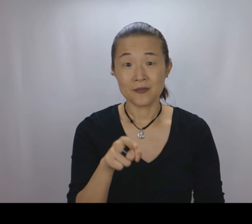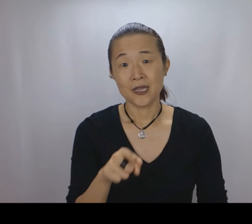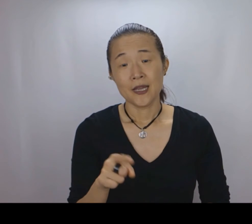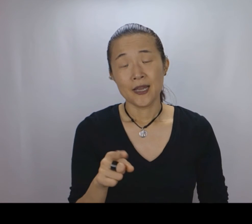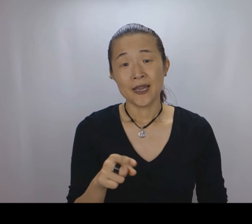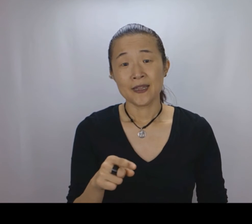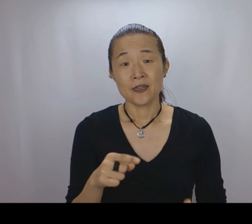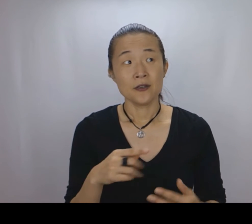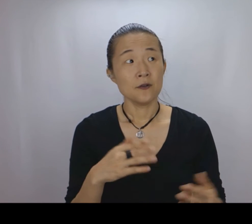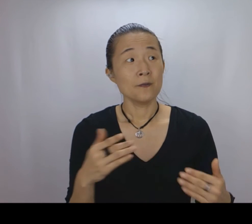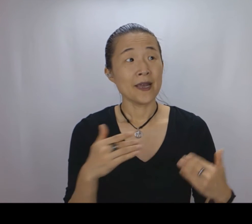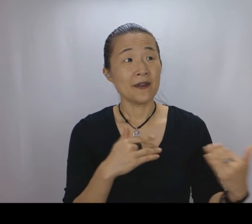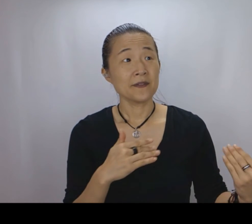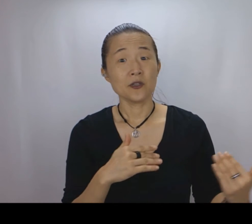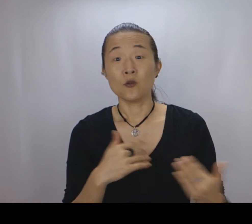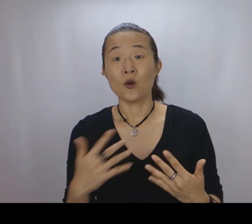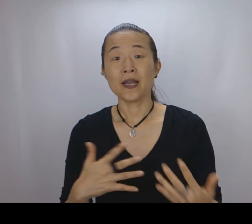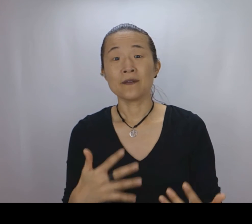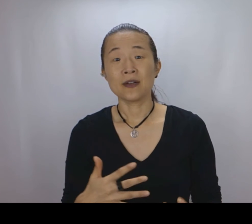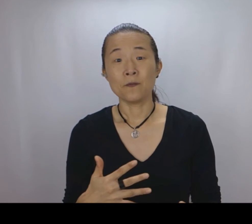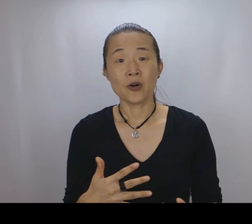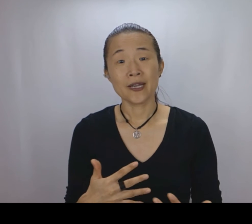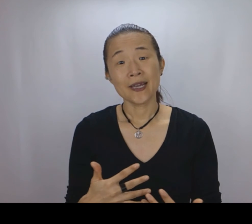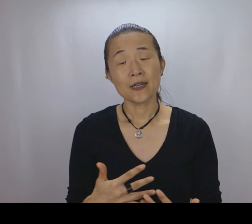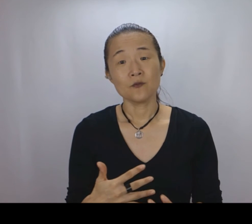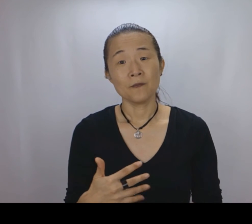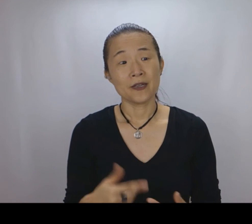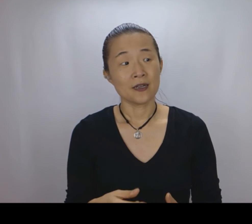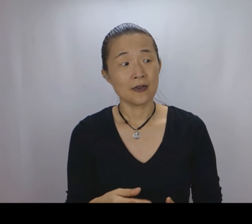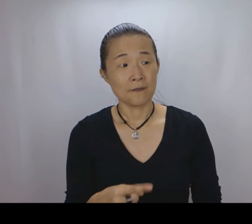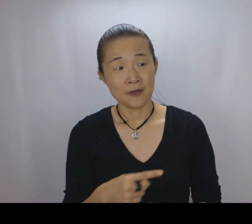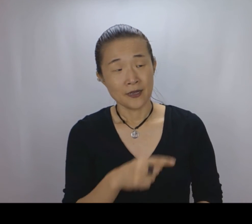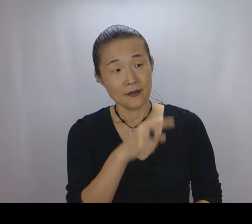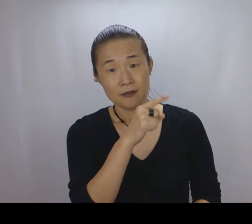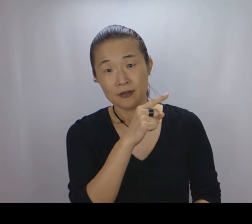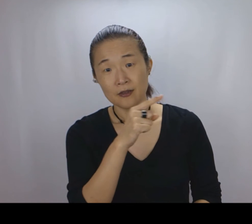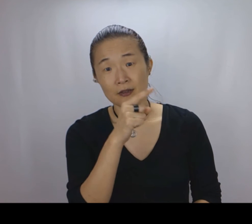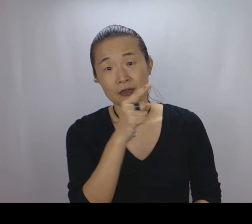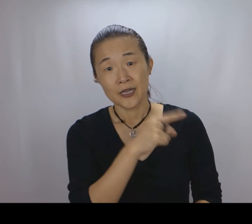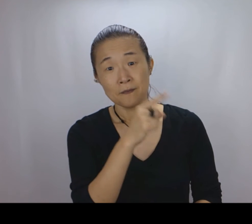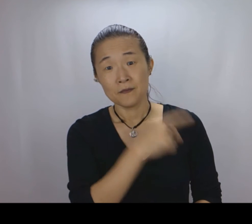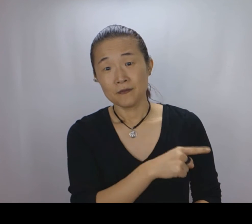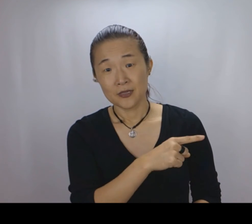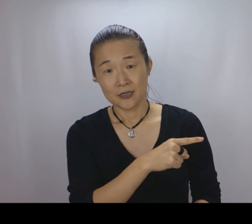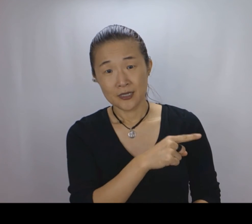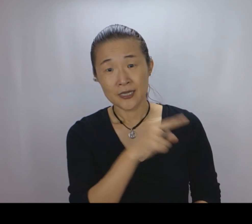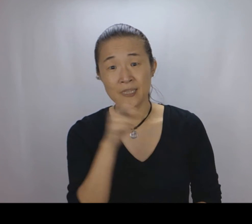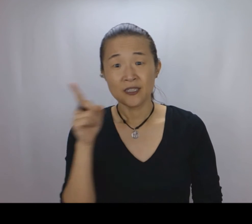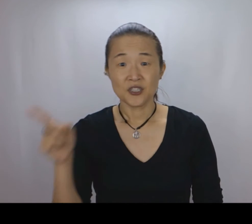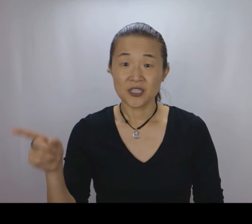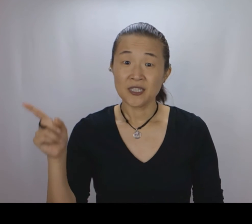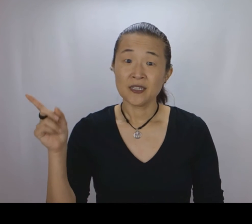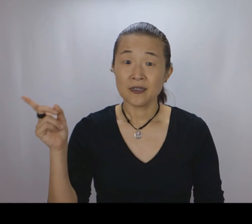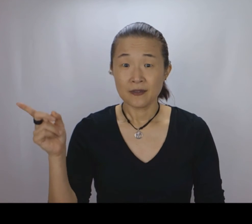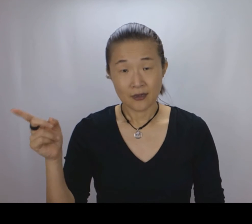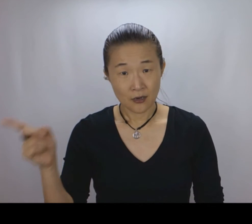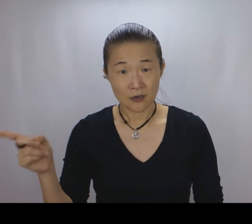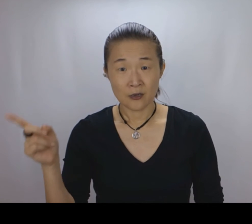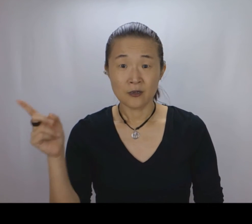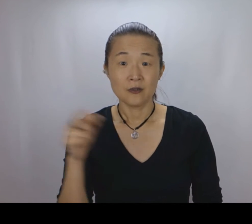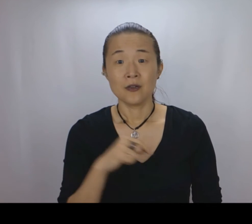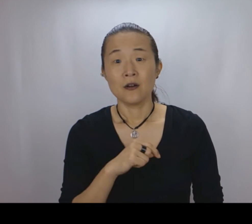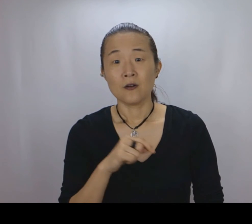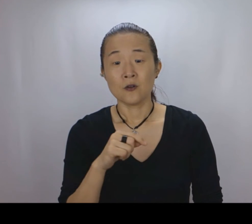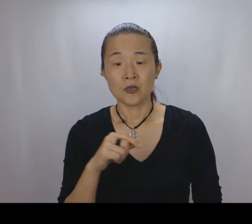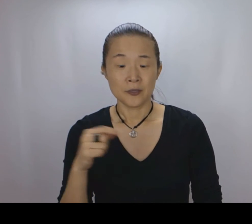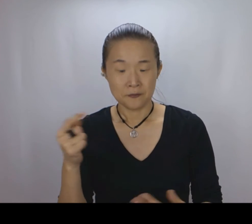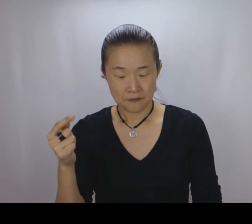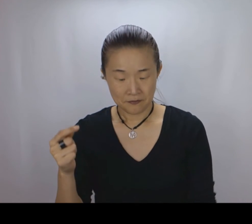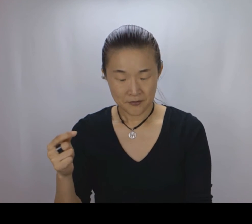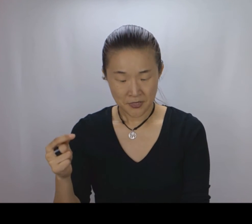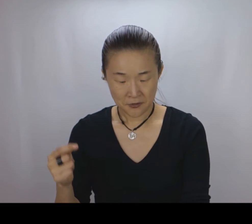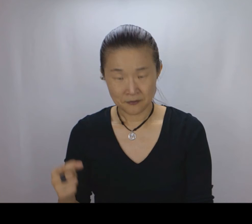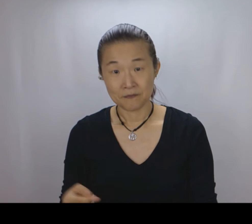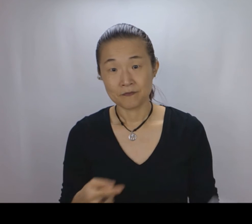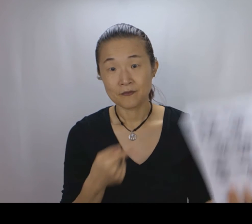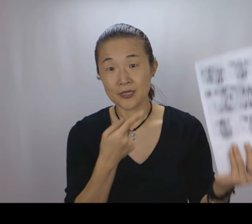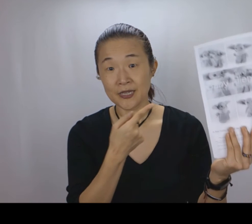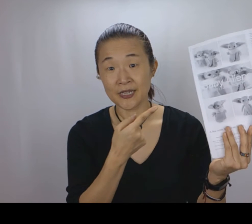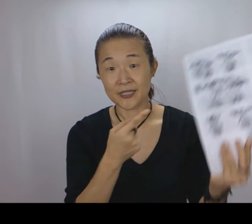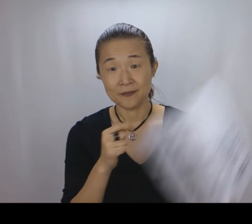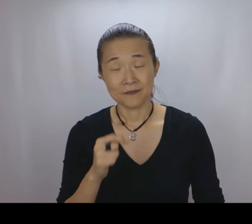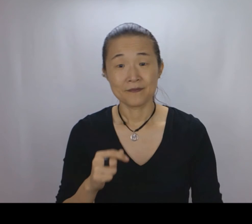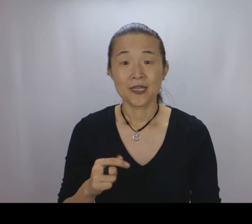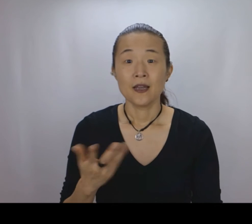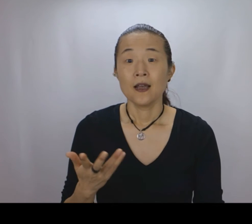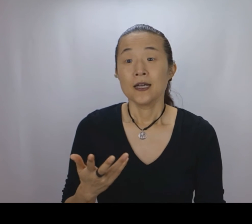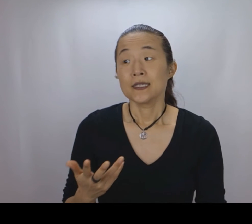and then whomever or whatever I'm pointing at will become him/he, she/her, or it.